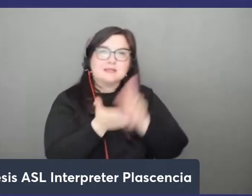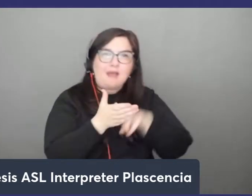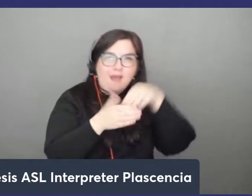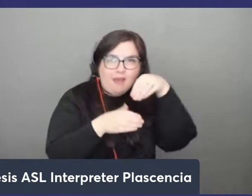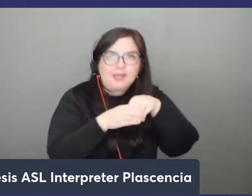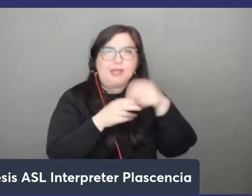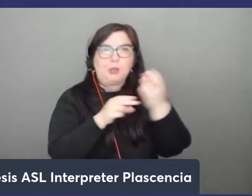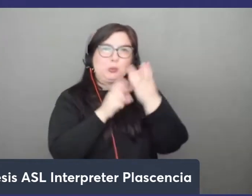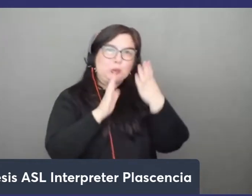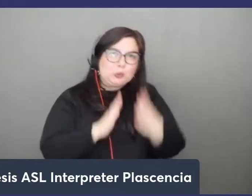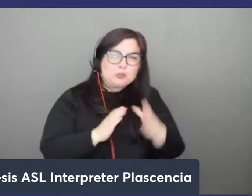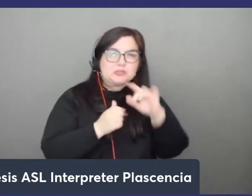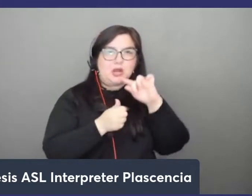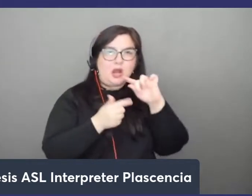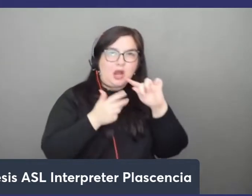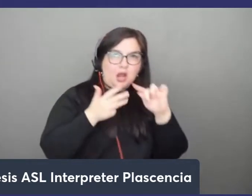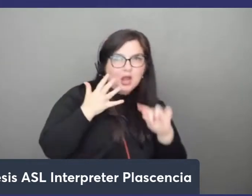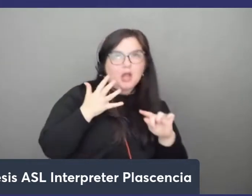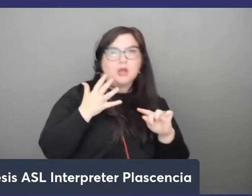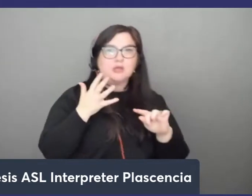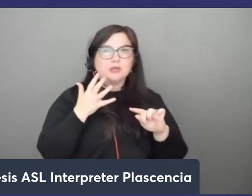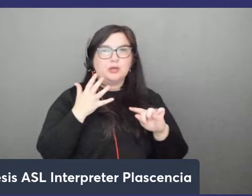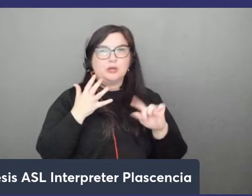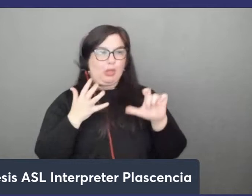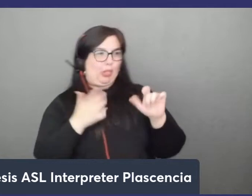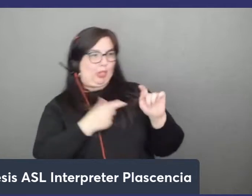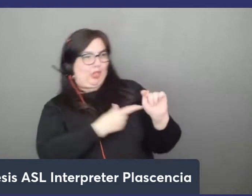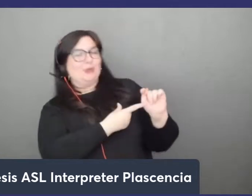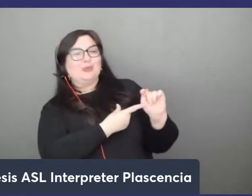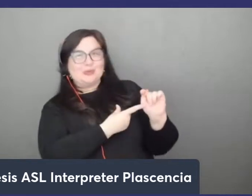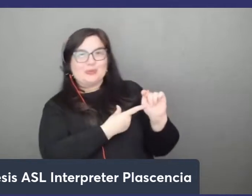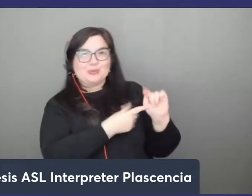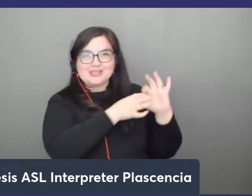all of their loot or whatever it is that's associated with their account, you know,